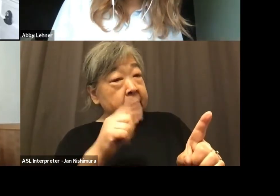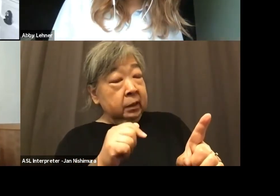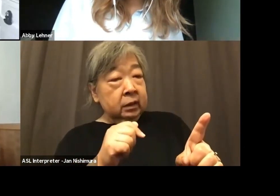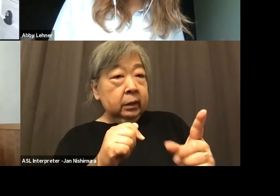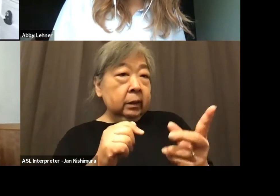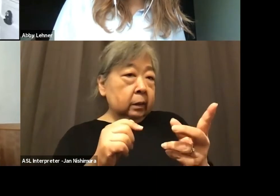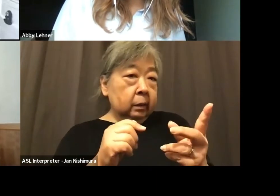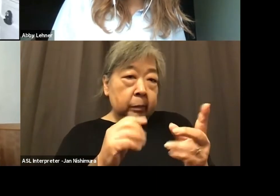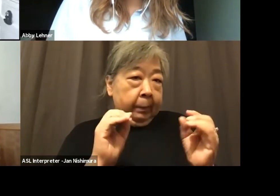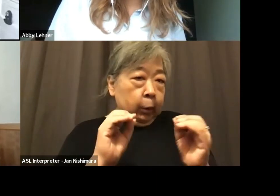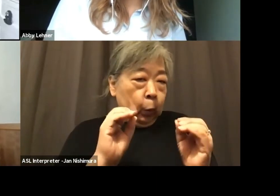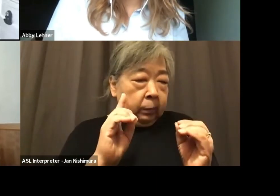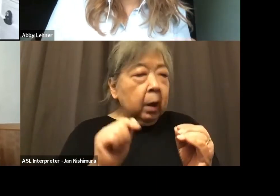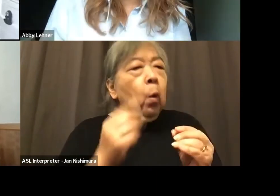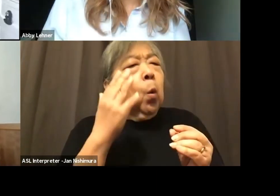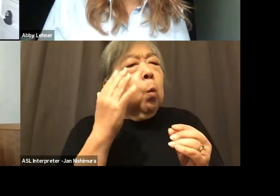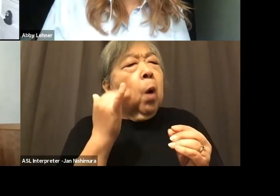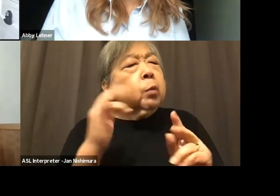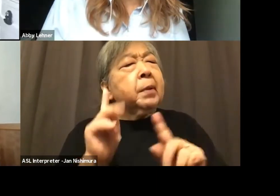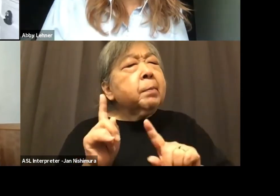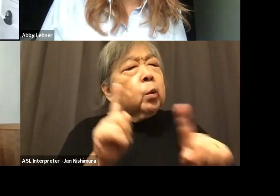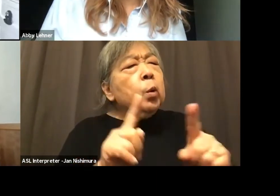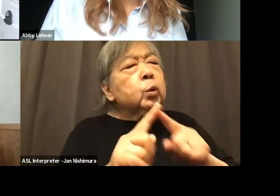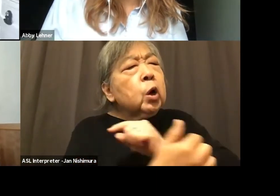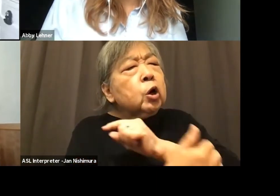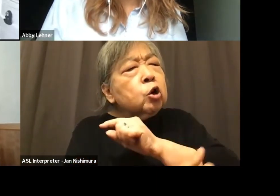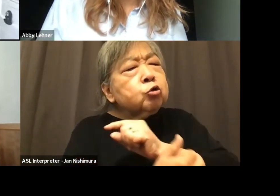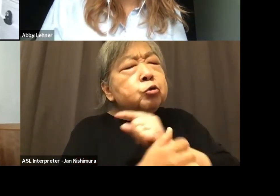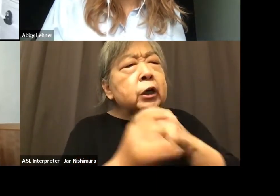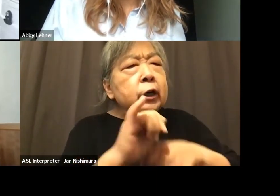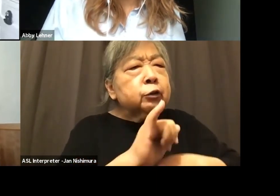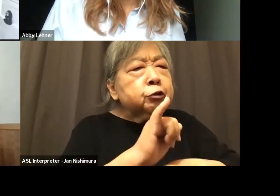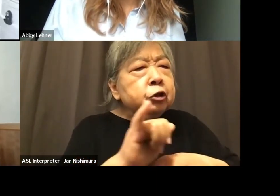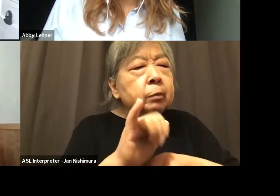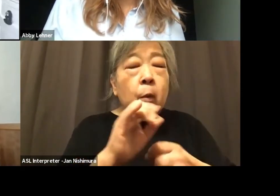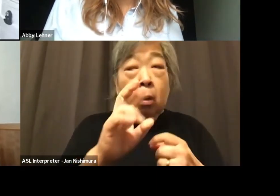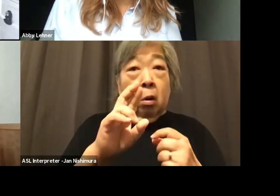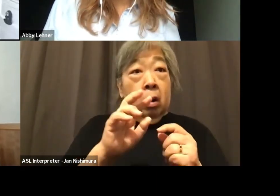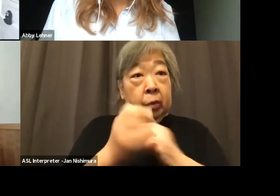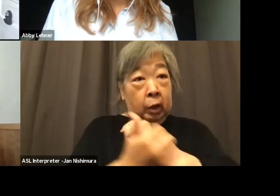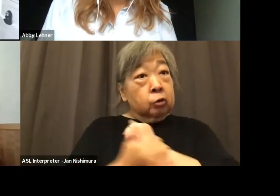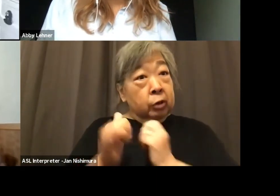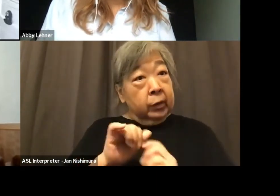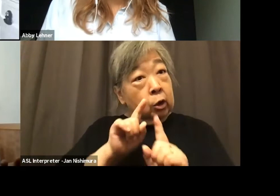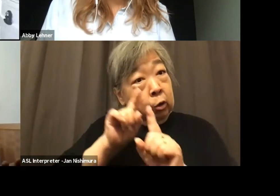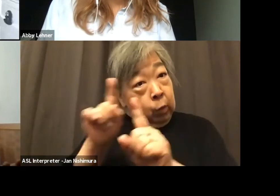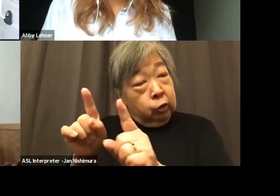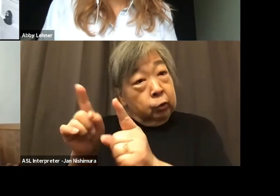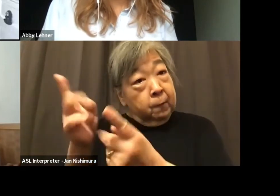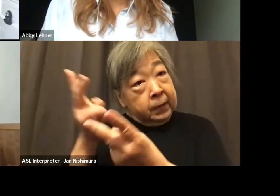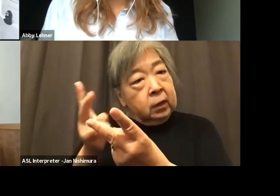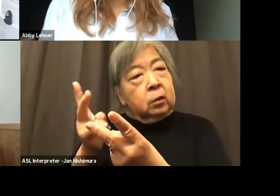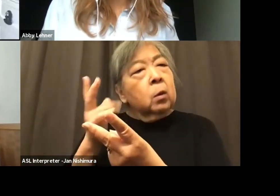study or do an internship, the country that you visited, you know, what is sort of what